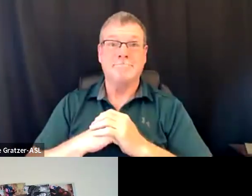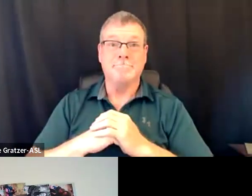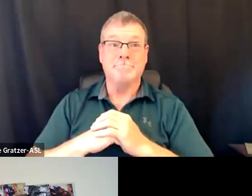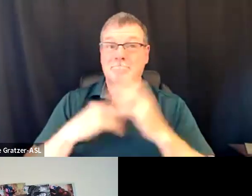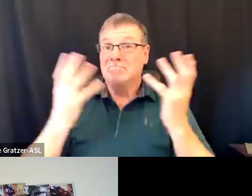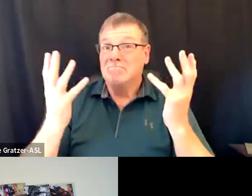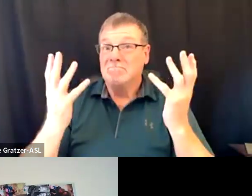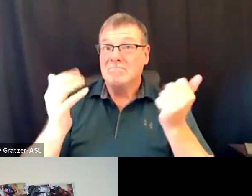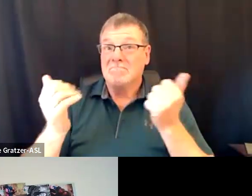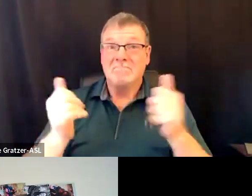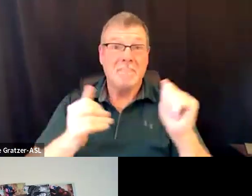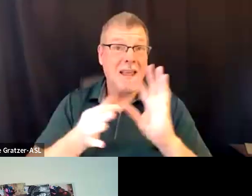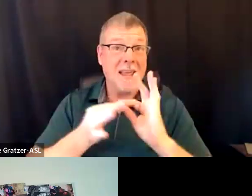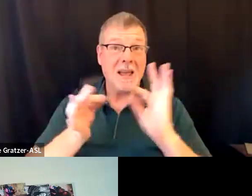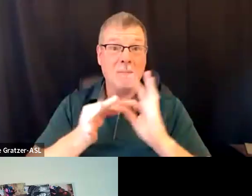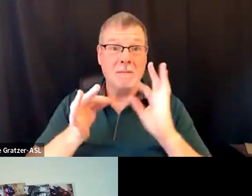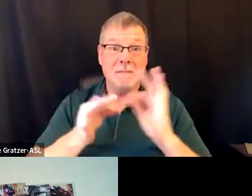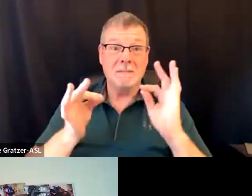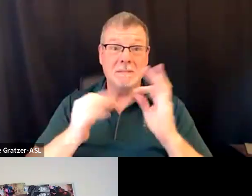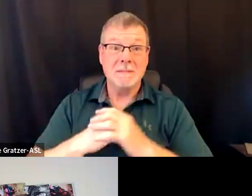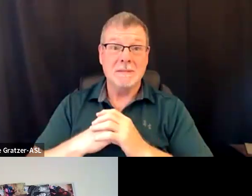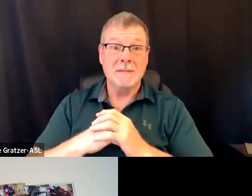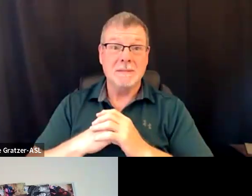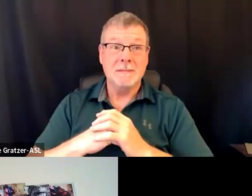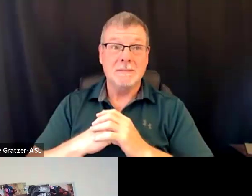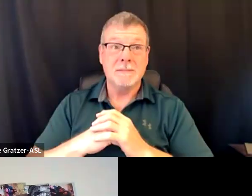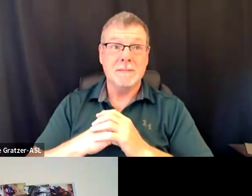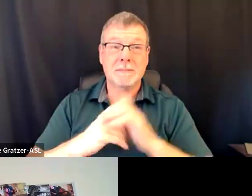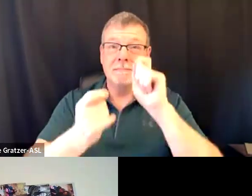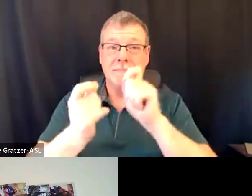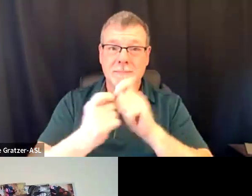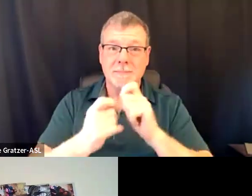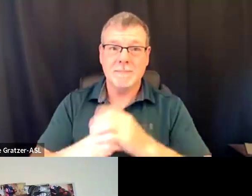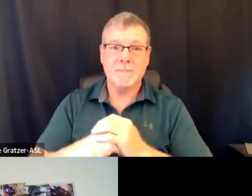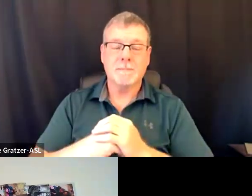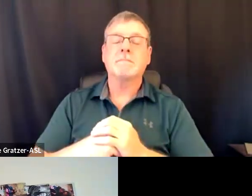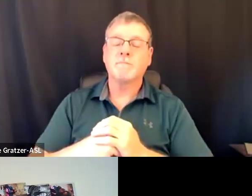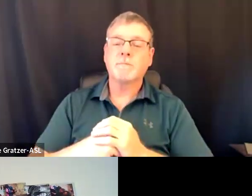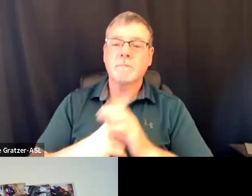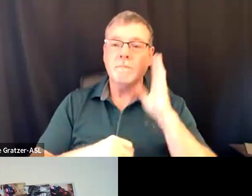Any comments about... Do you have anything to say about a specific vendor? I would just say that as a HUDTA provider,